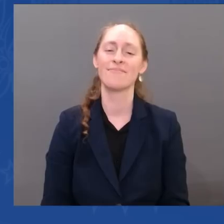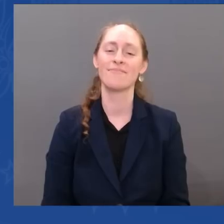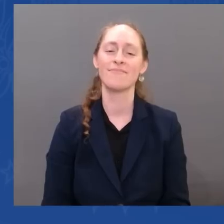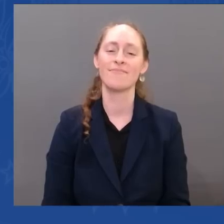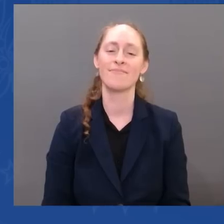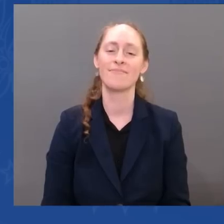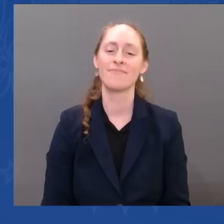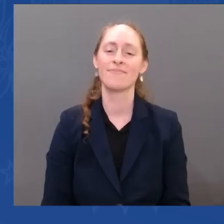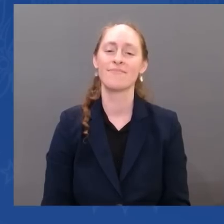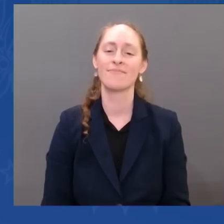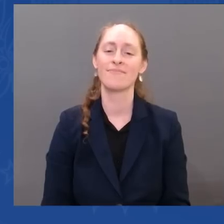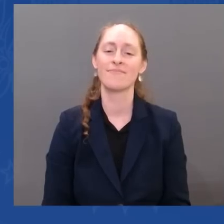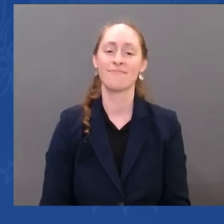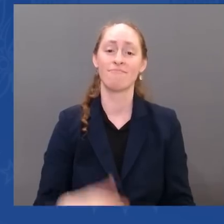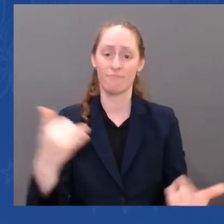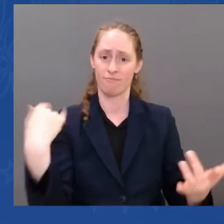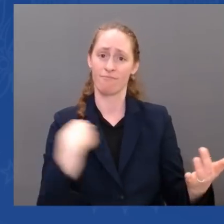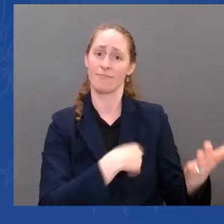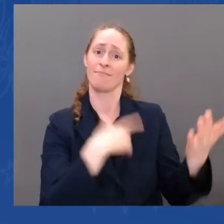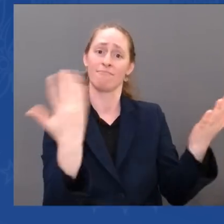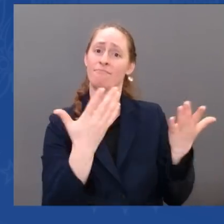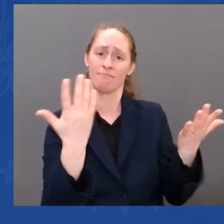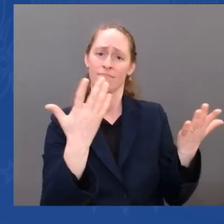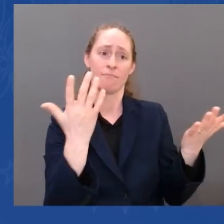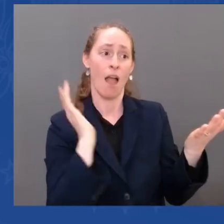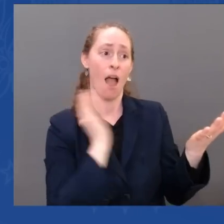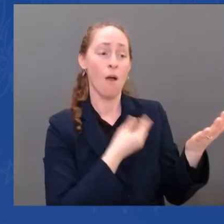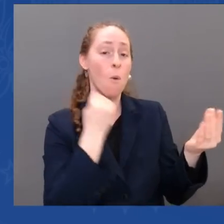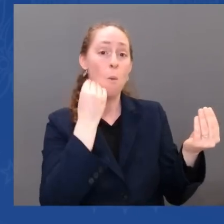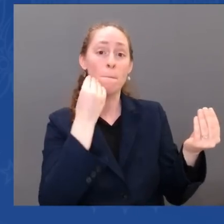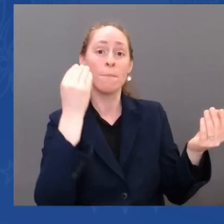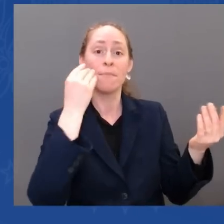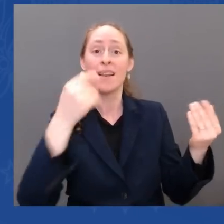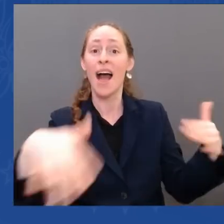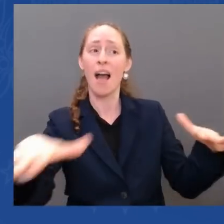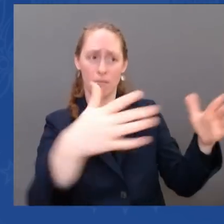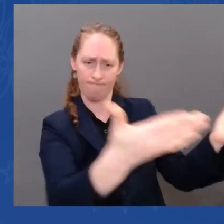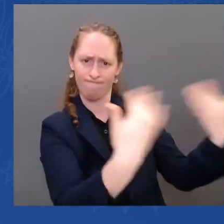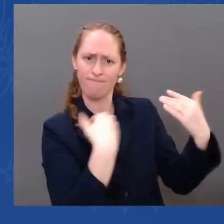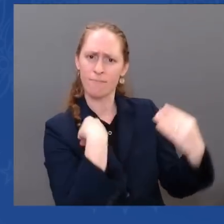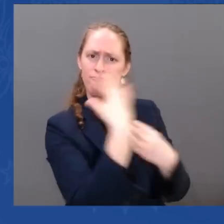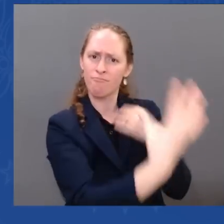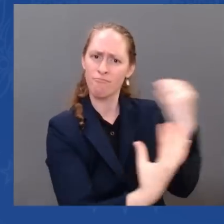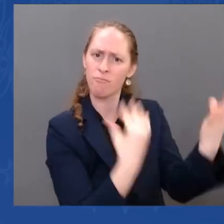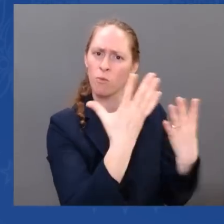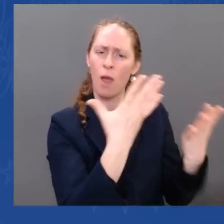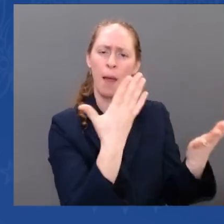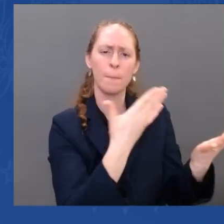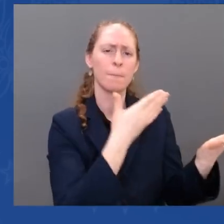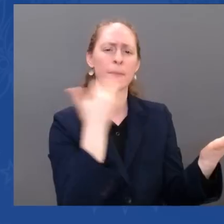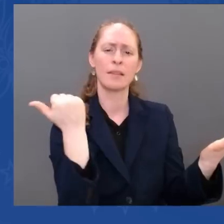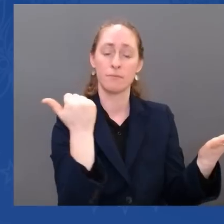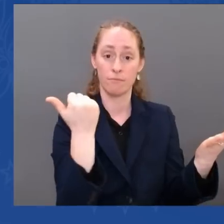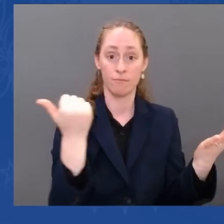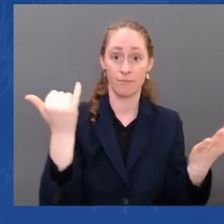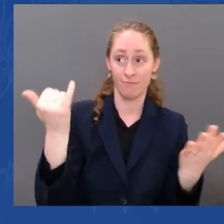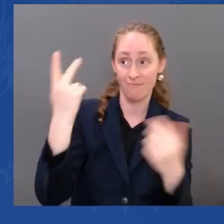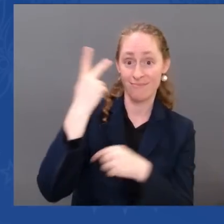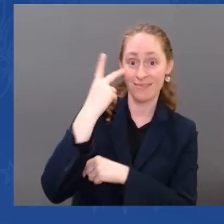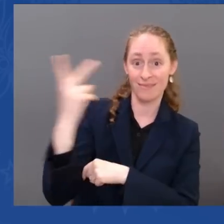Together. You make us all optimistic, optimistic for a better world and for a brighter tomorrow.